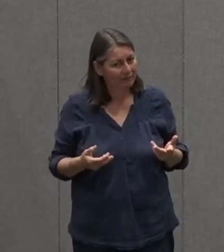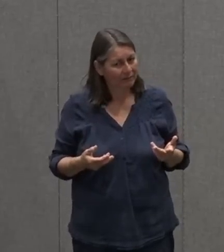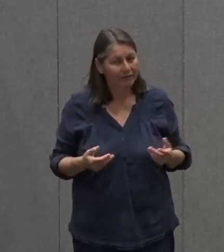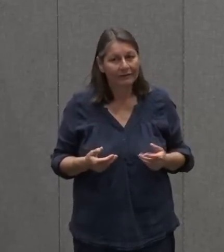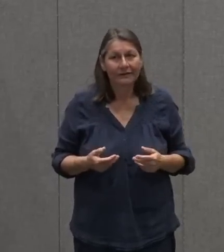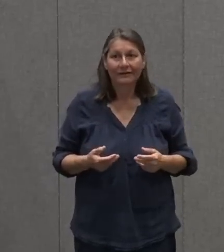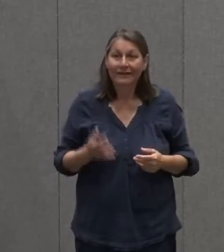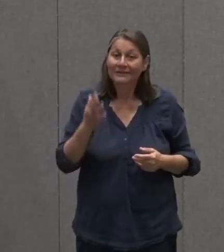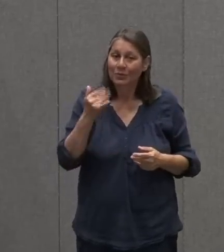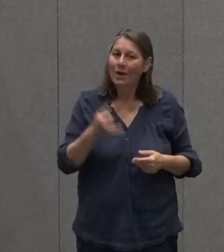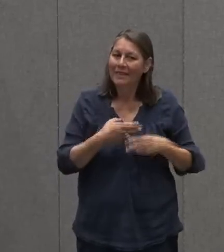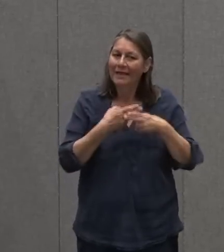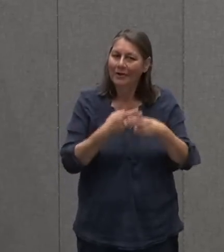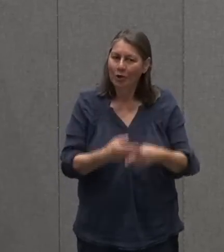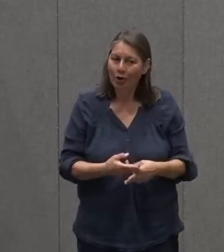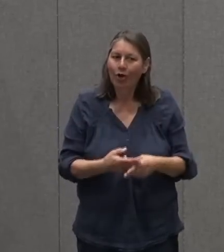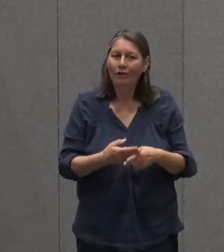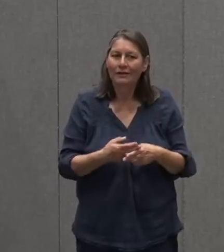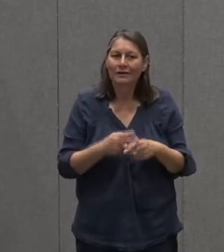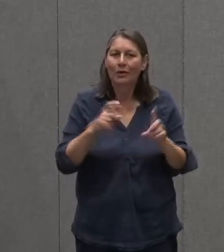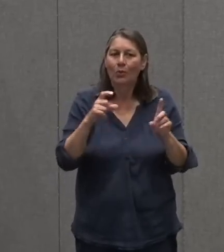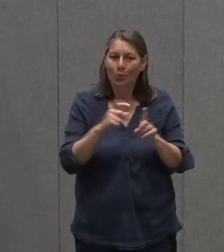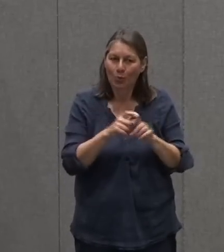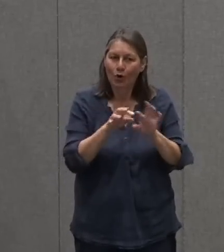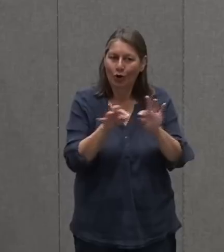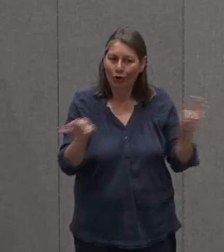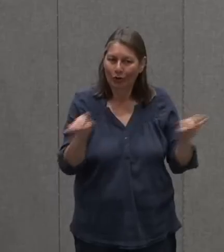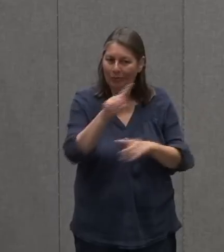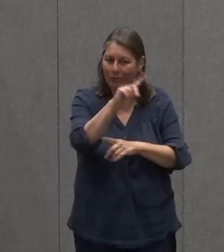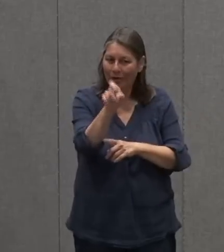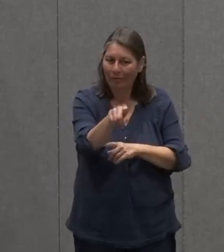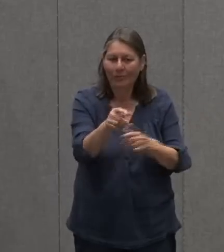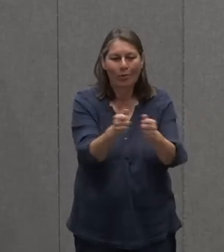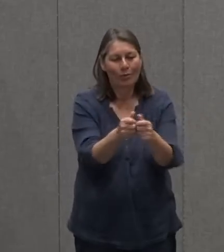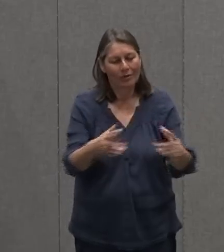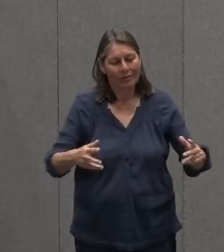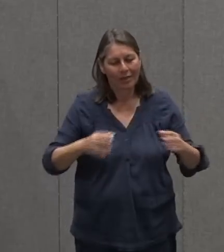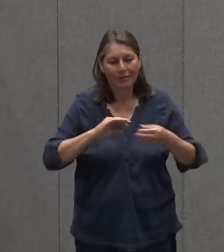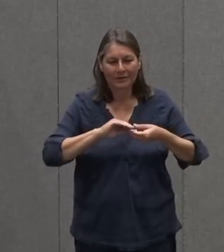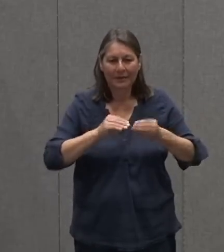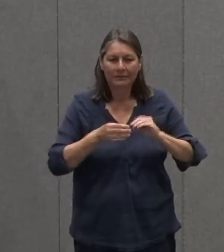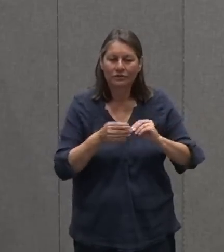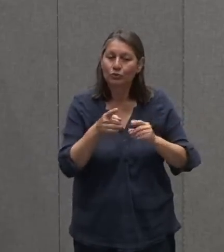That's why they call this a number less word problem 'cause we're thinking about those relationships